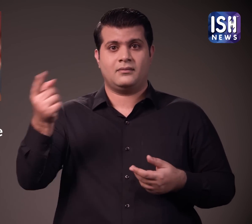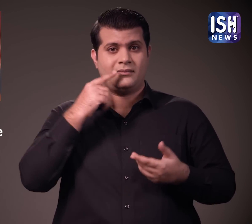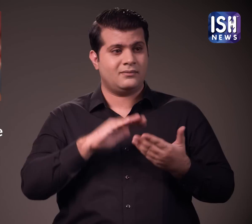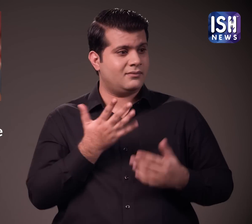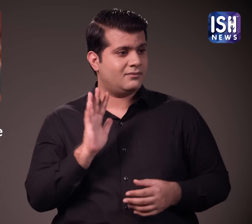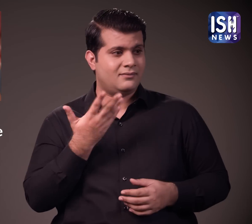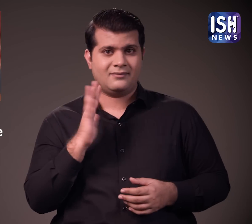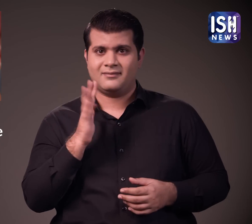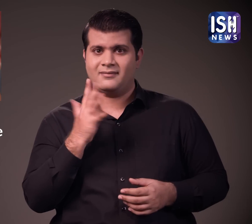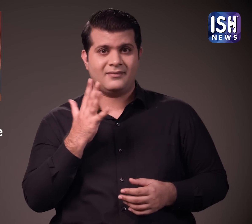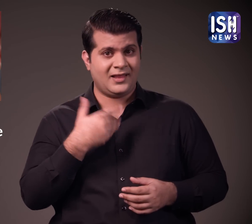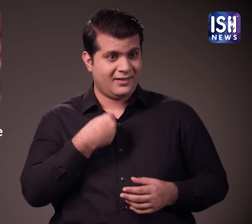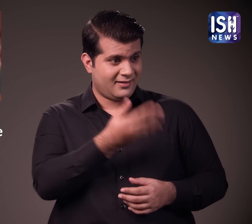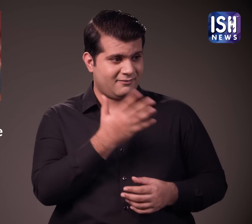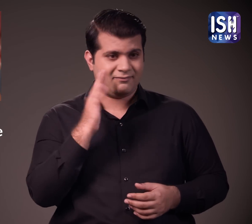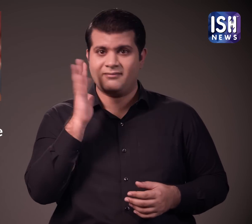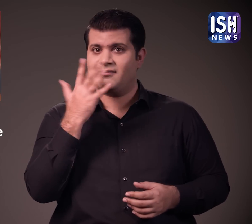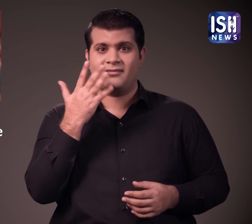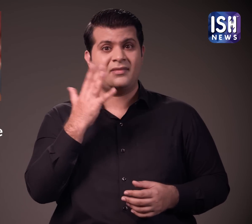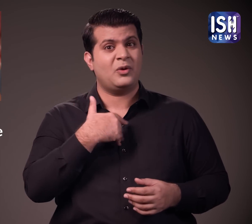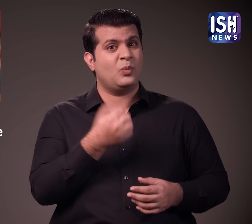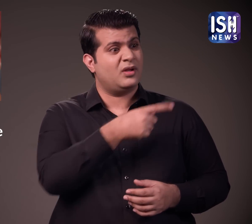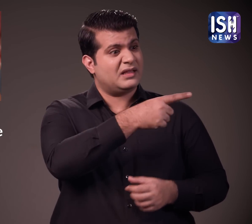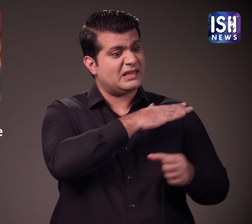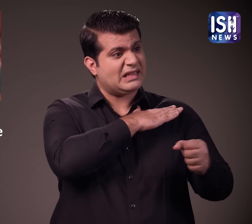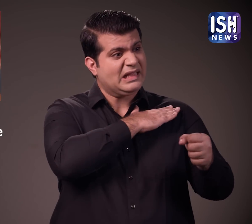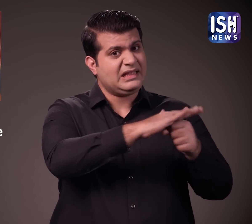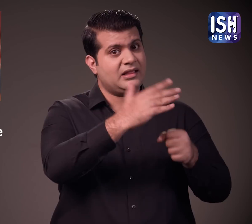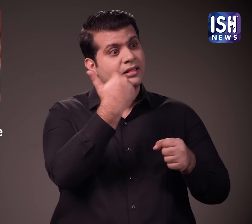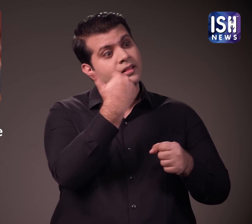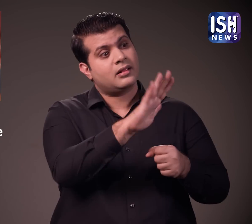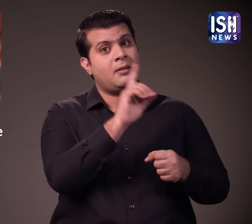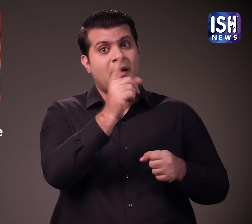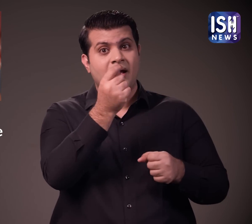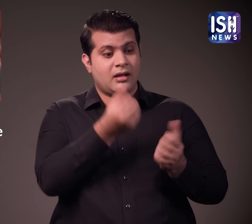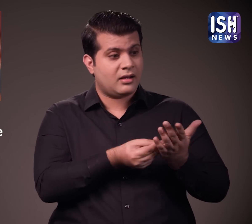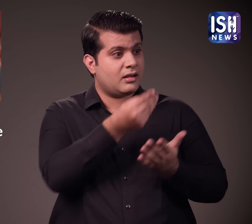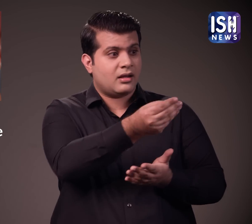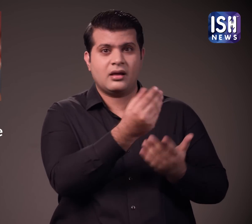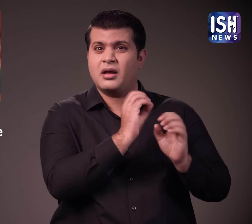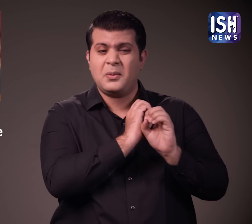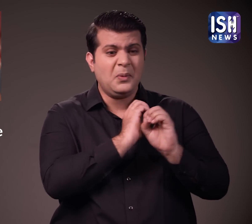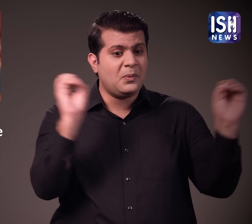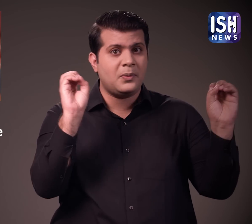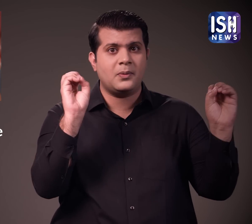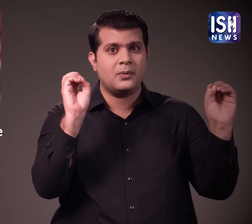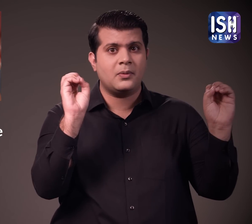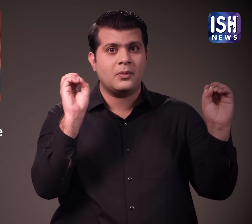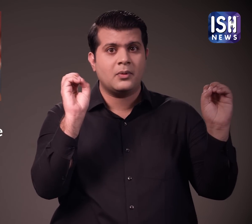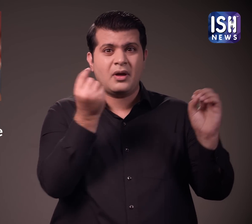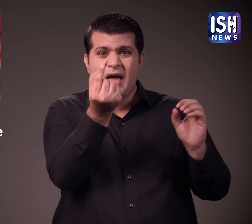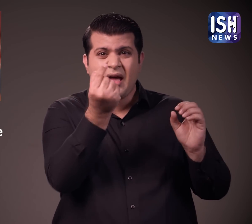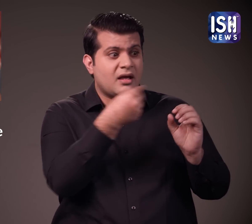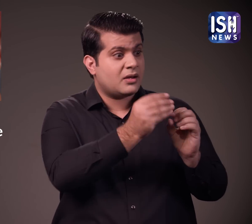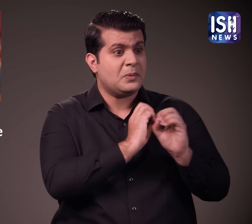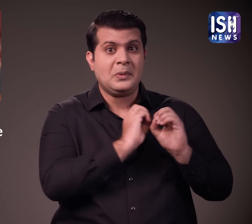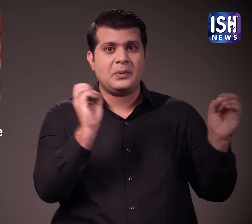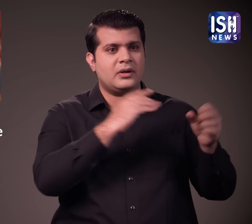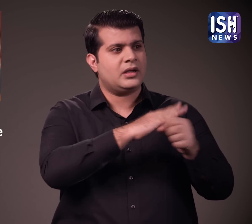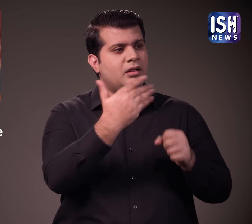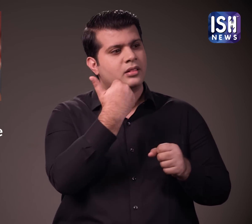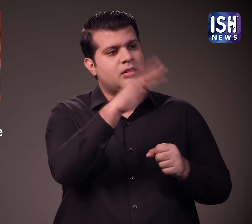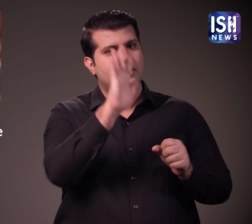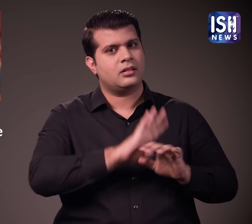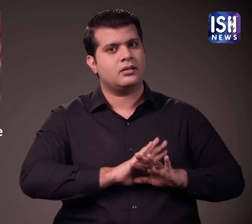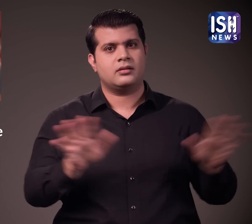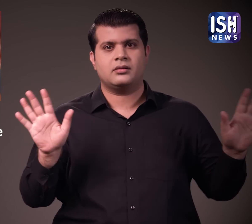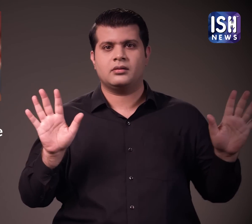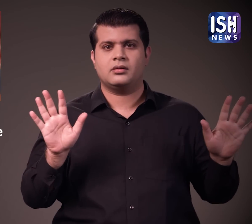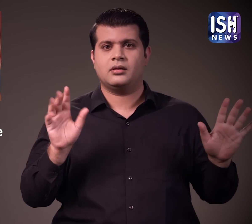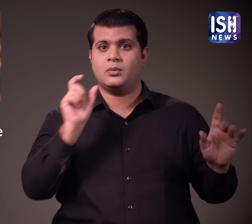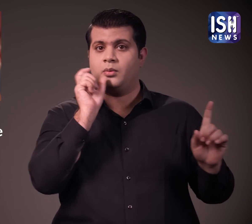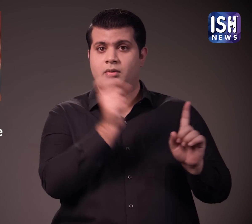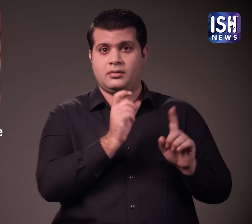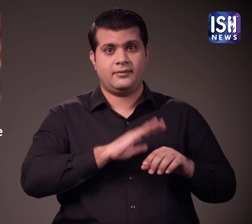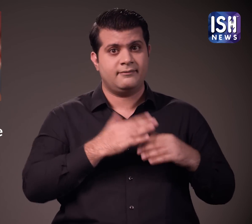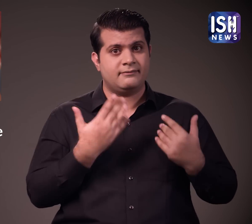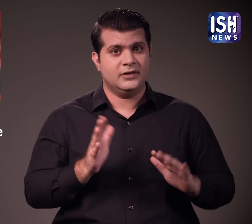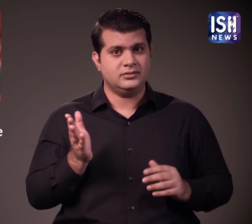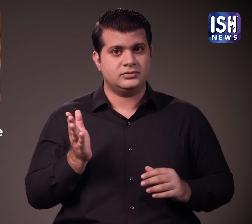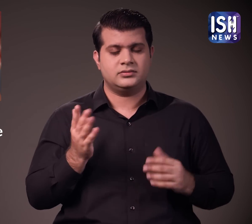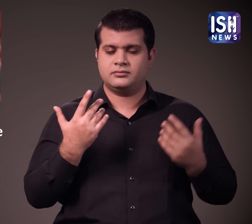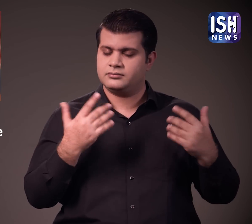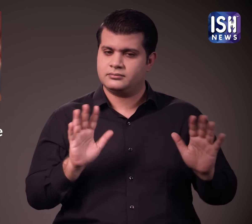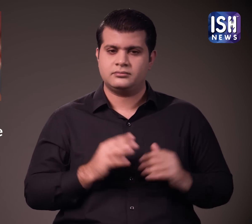However, Chae did not agree and allegedly said that he would rather kill her than give her his retirement money.